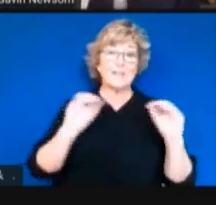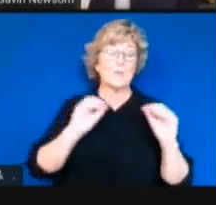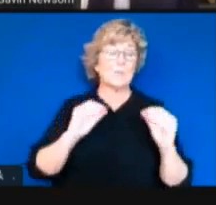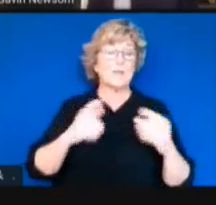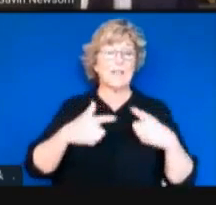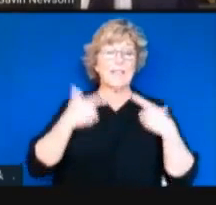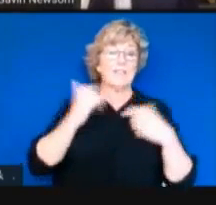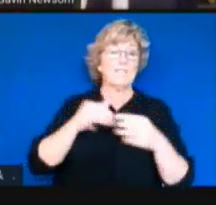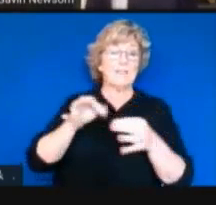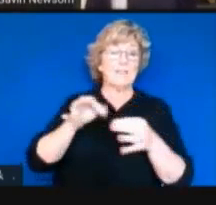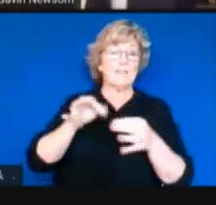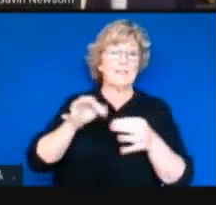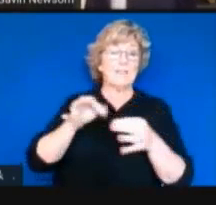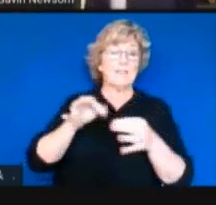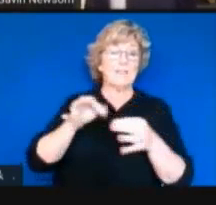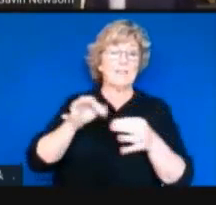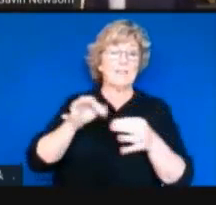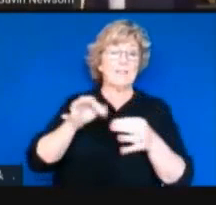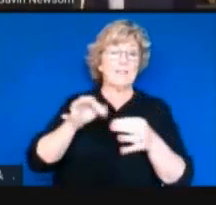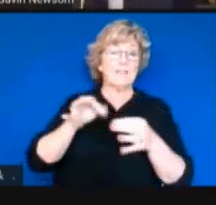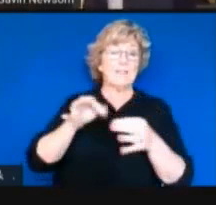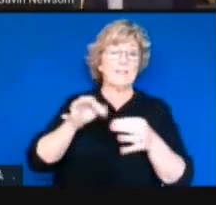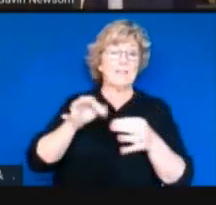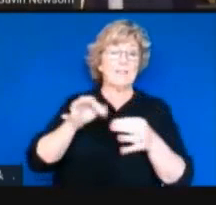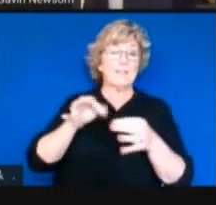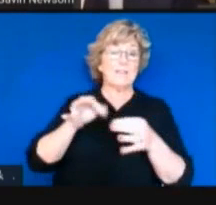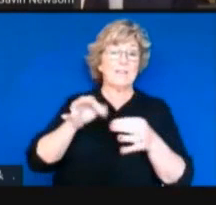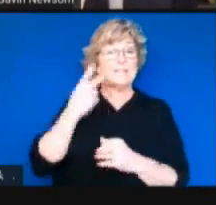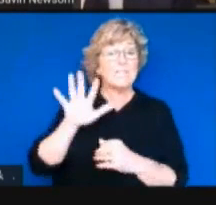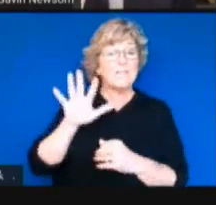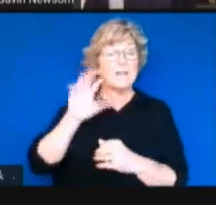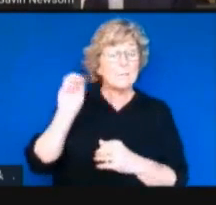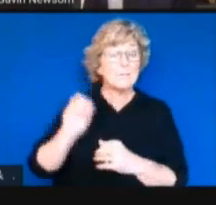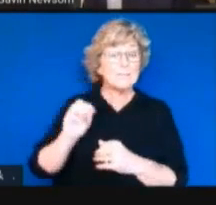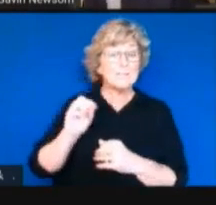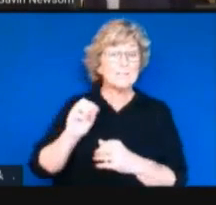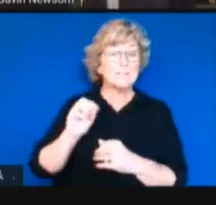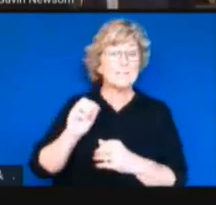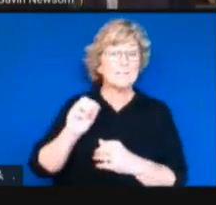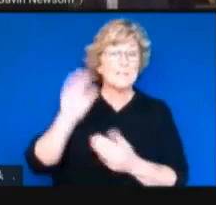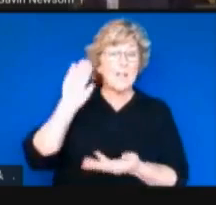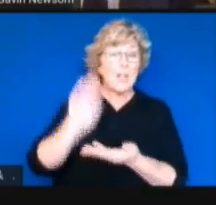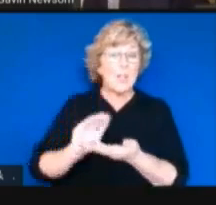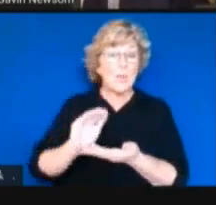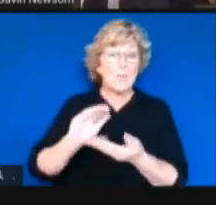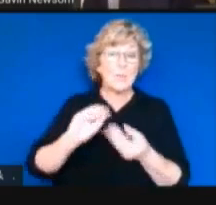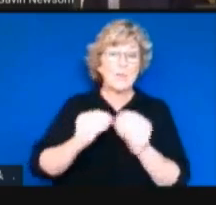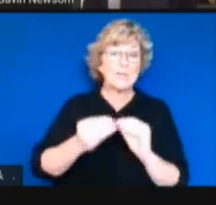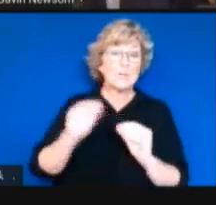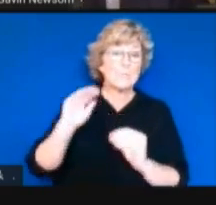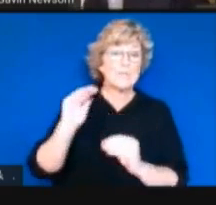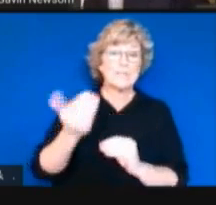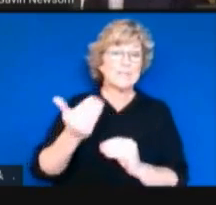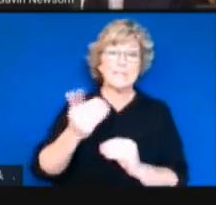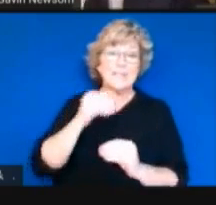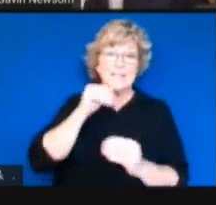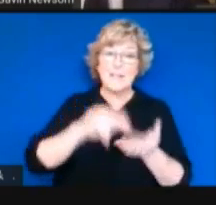2.5% IS THE STATEWIDE ICU CAPACITY. NONETHELESS,, NONE OF US LIVE IN THE AGGREGATE.